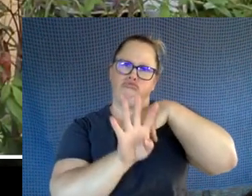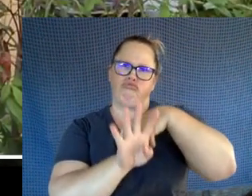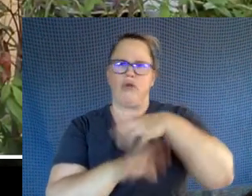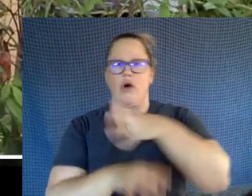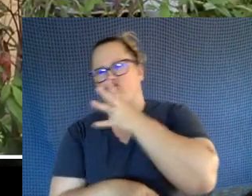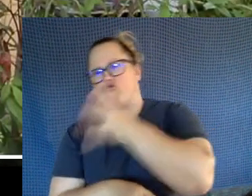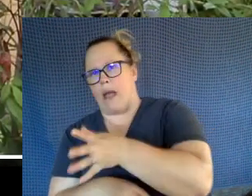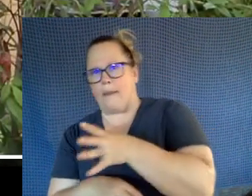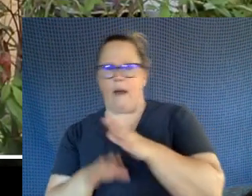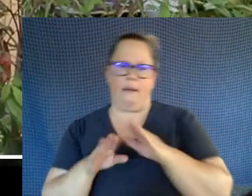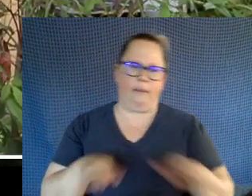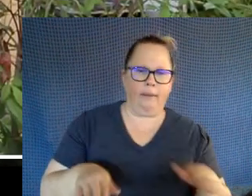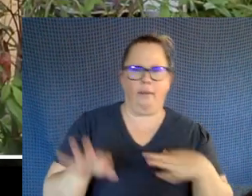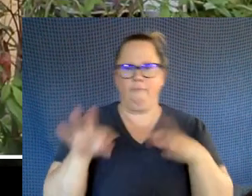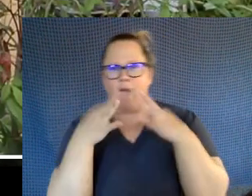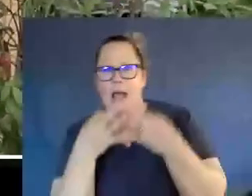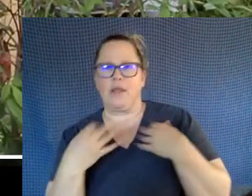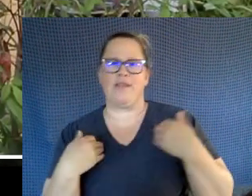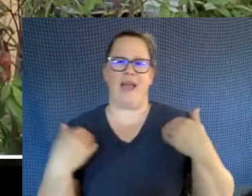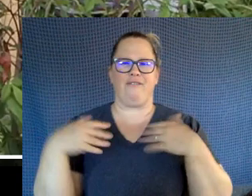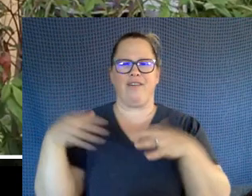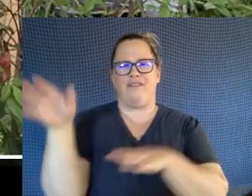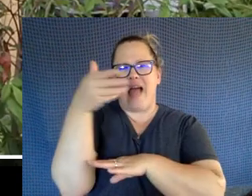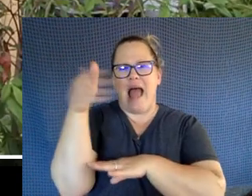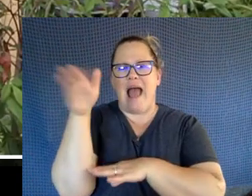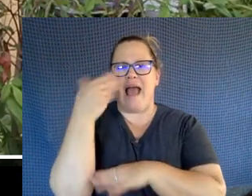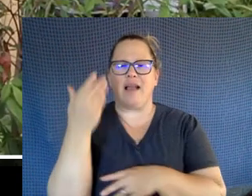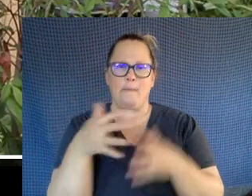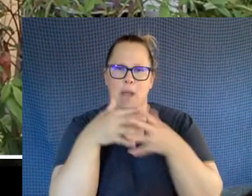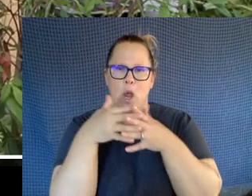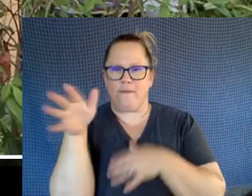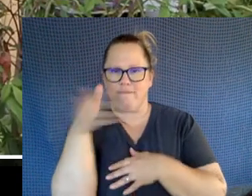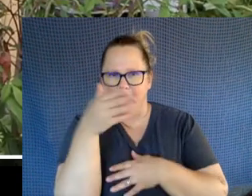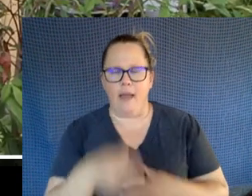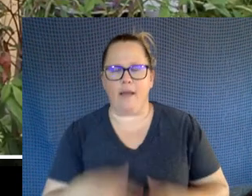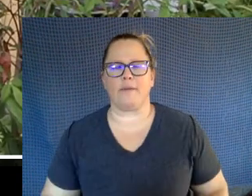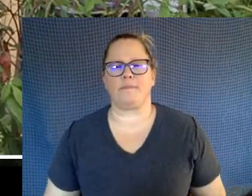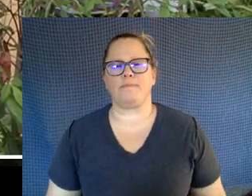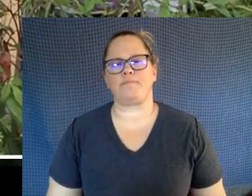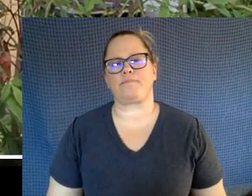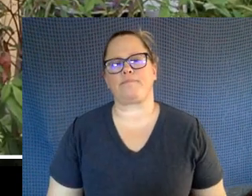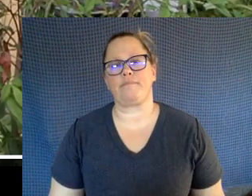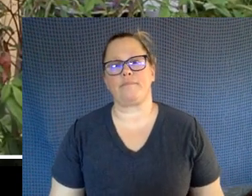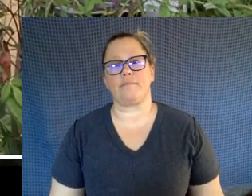got the American flag. And it just shows that something old can become